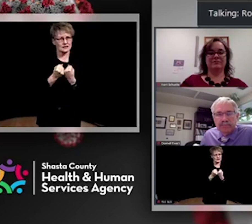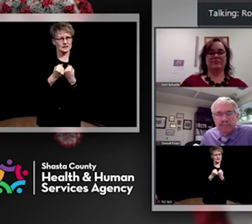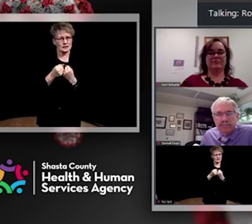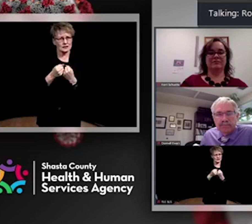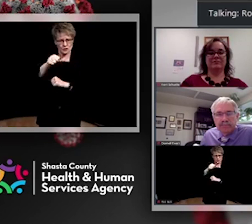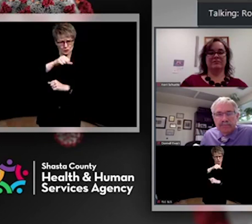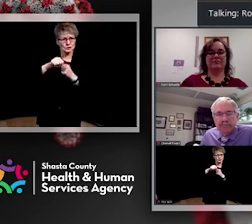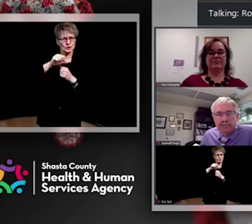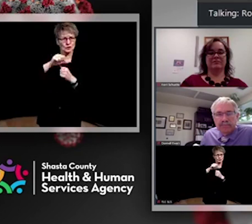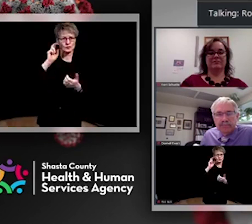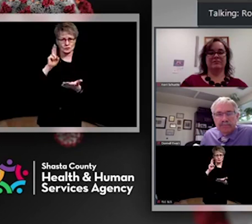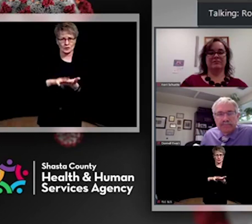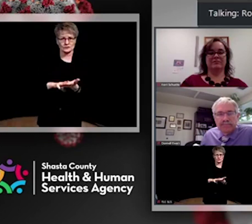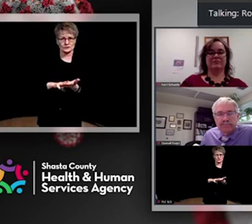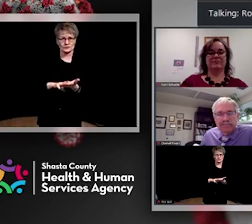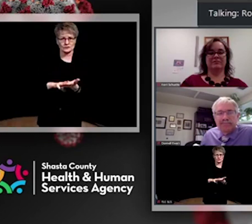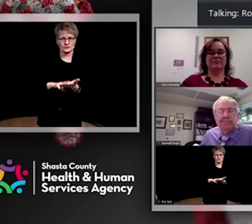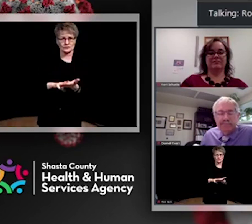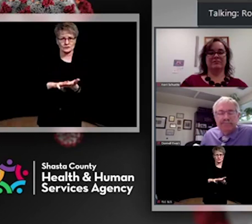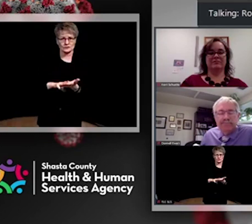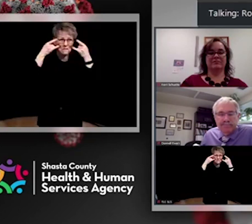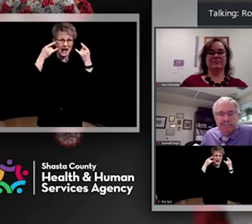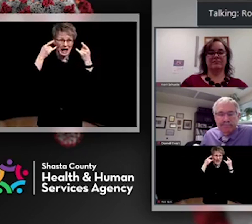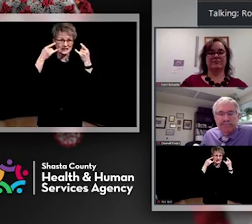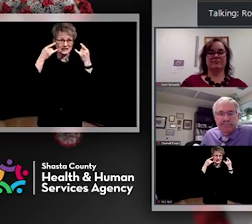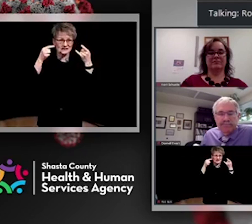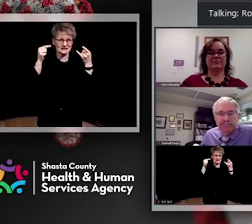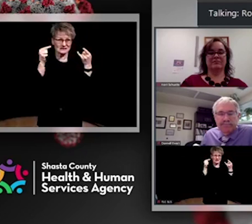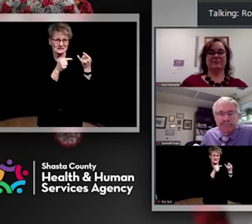is the simplest thing every one of us can do to say,